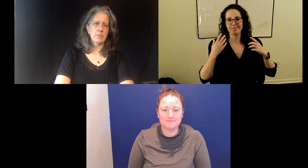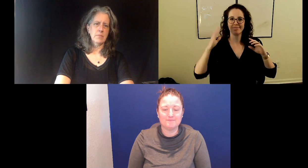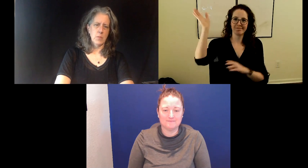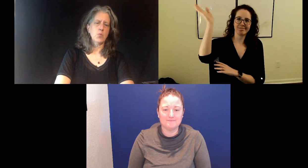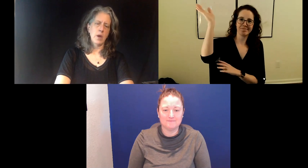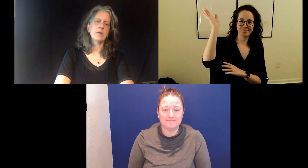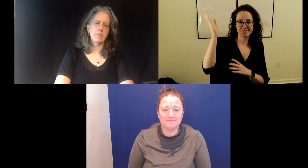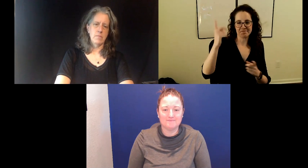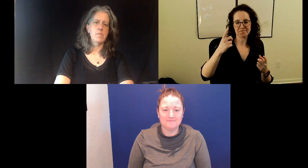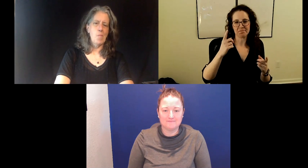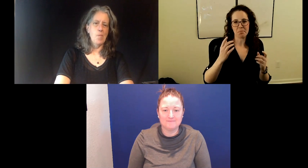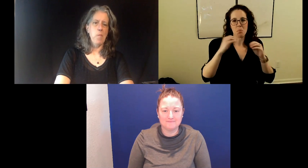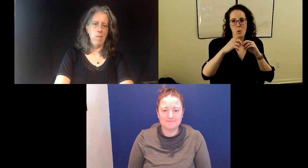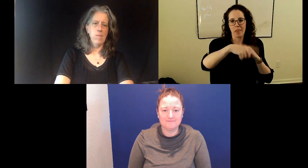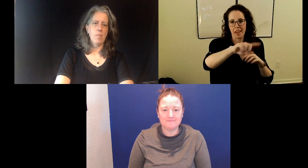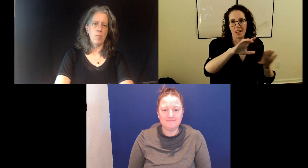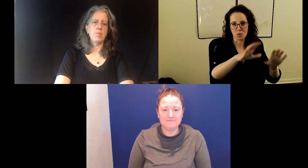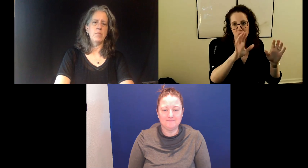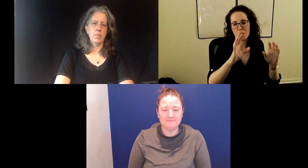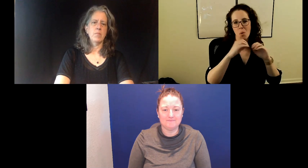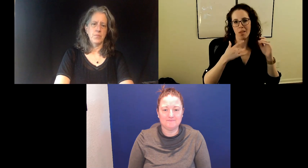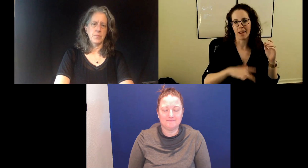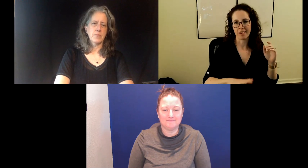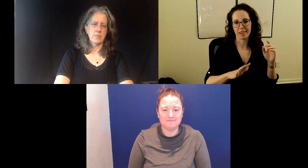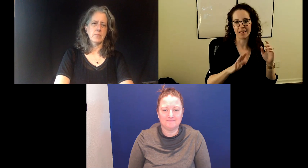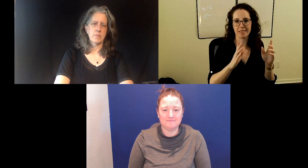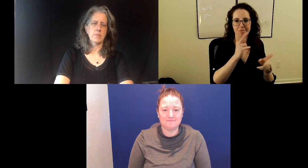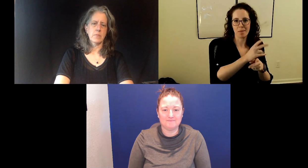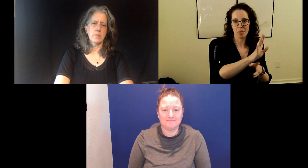keep them you know have they have to have hands-on tasks they can't just be watching me lecture